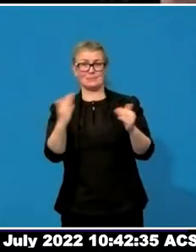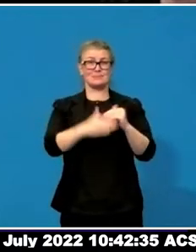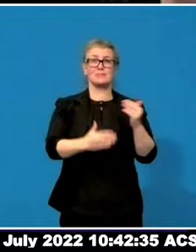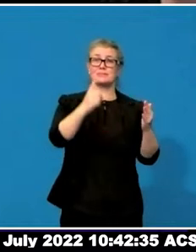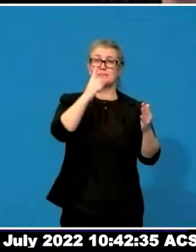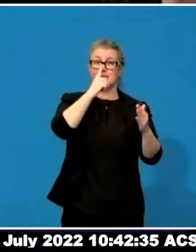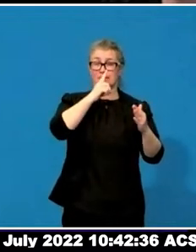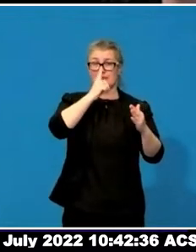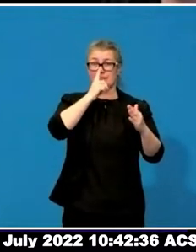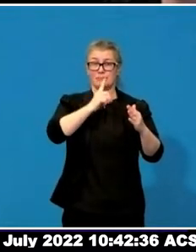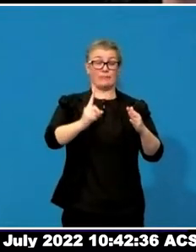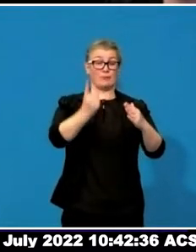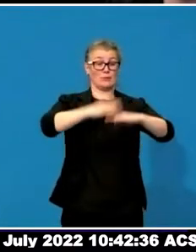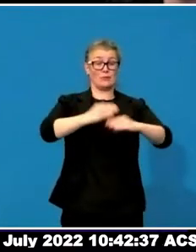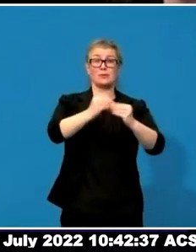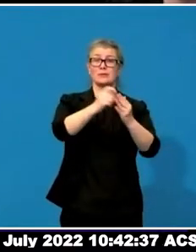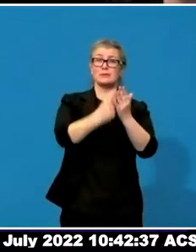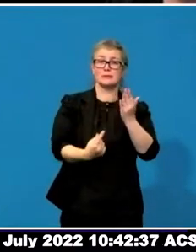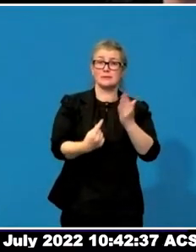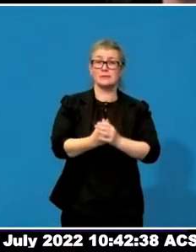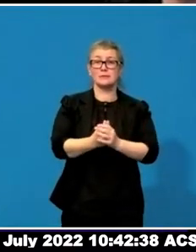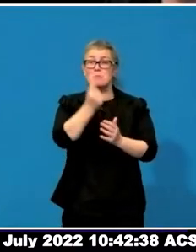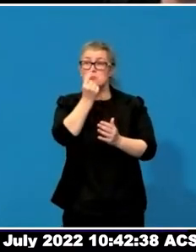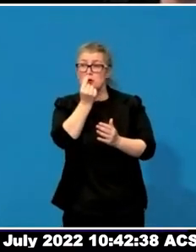It is likely that there are a number of First Nations people with disability in